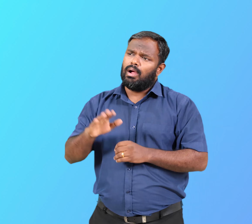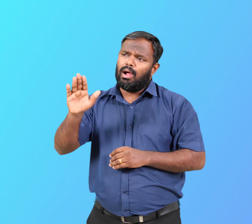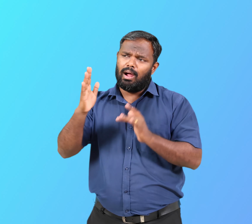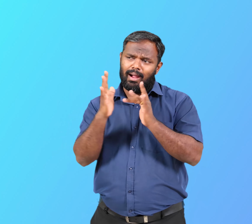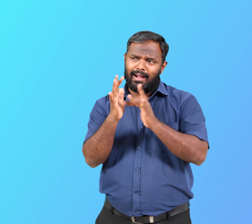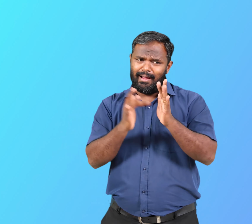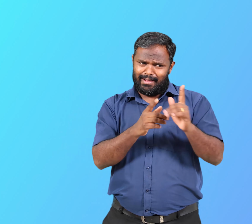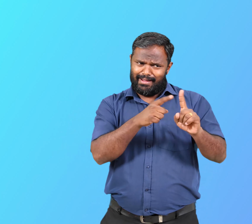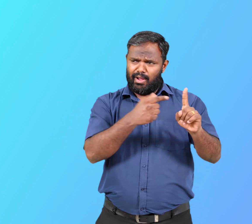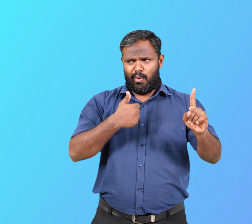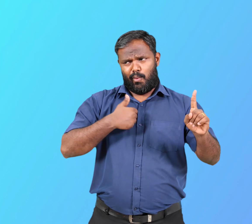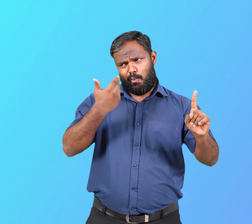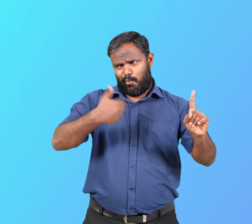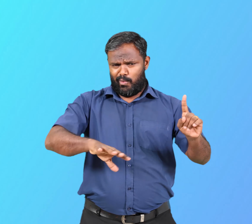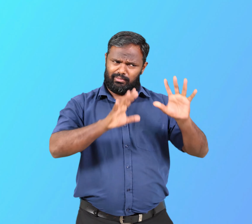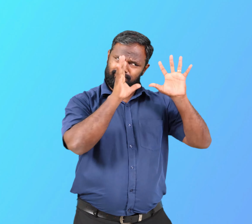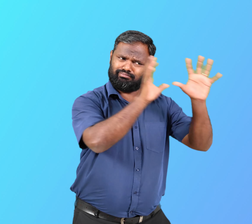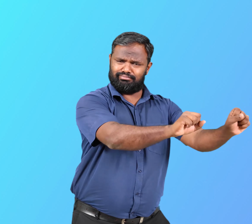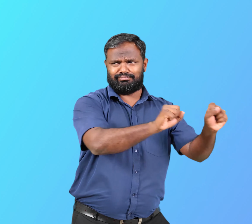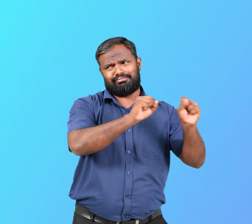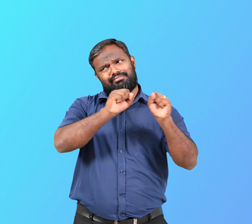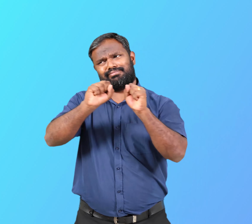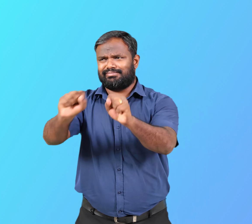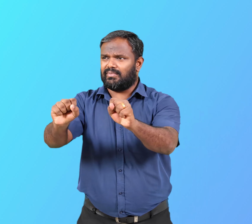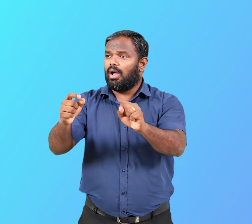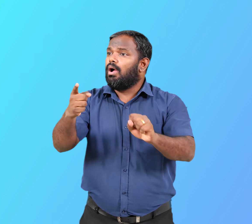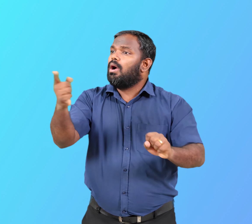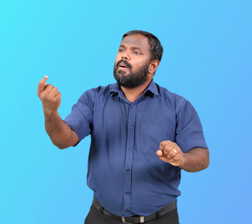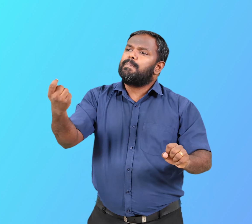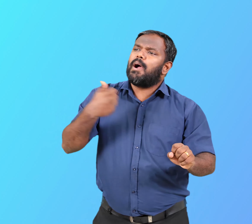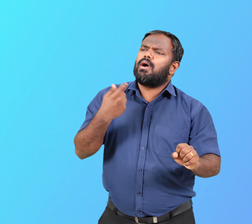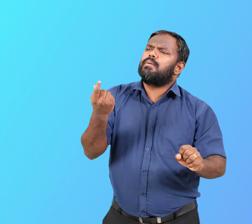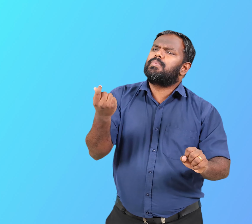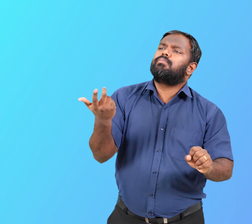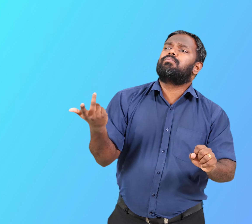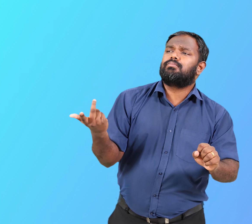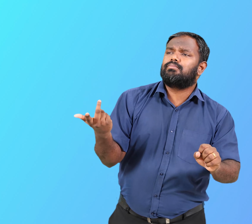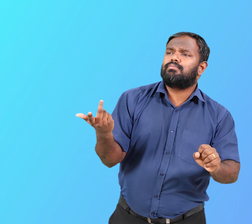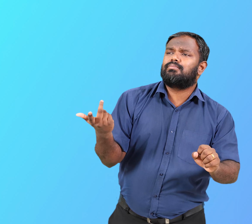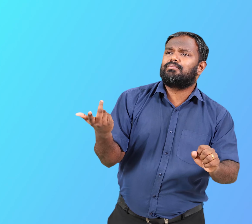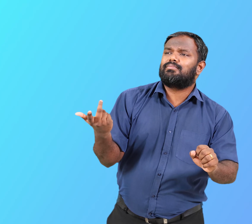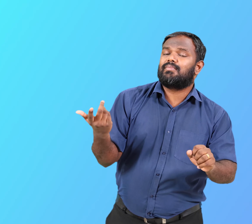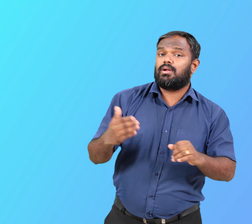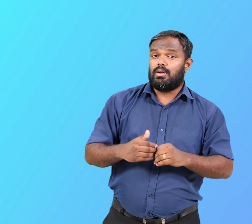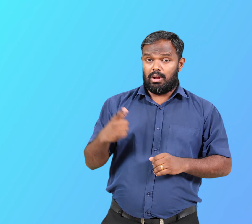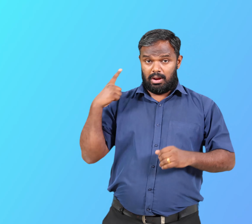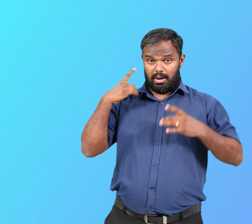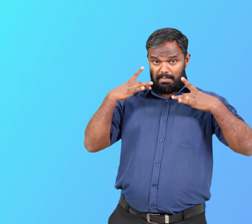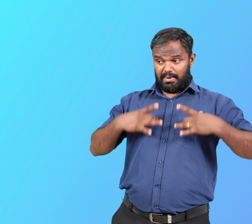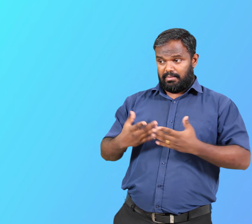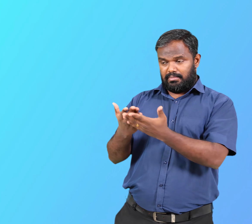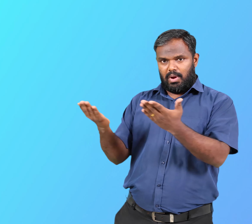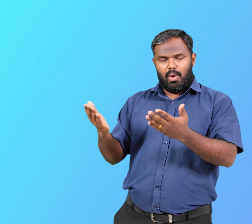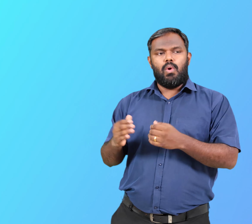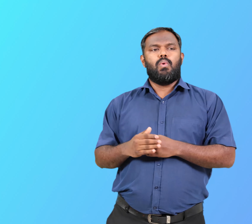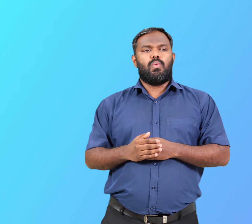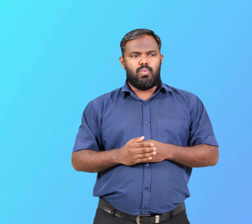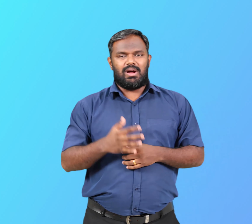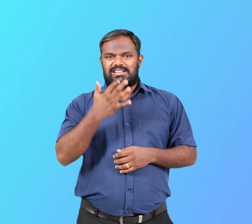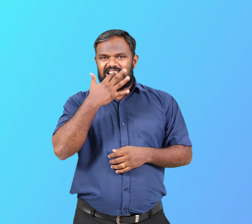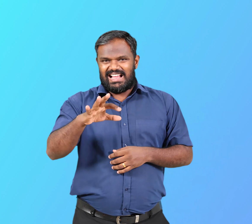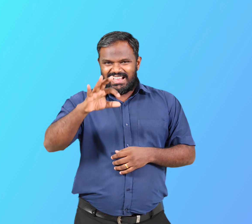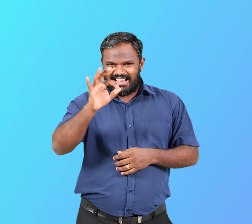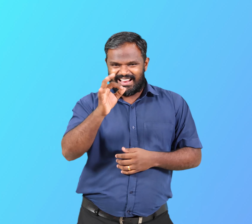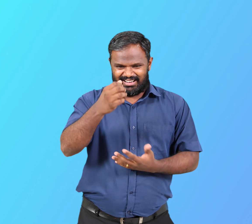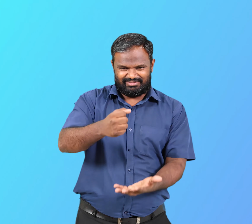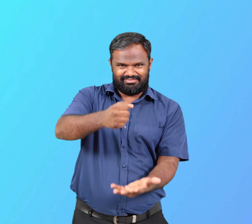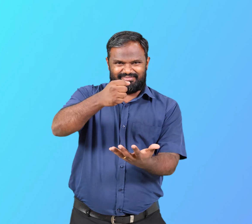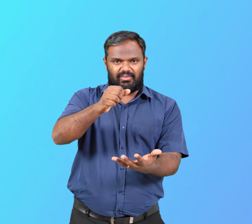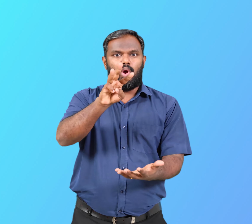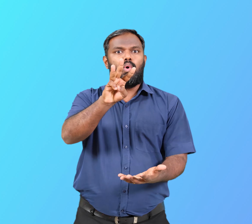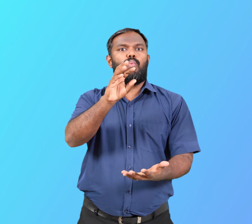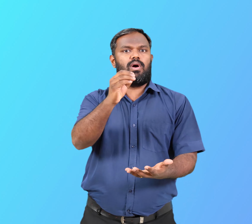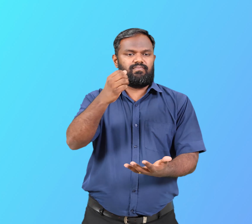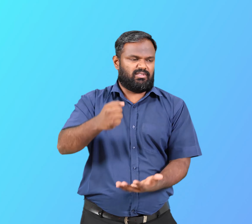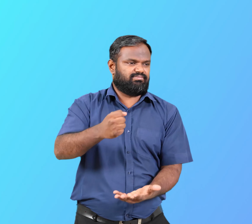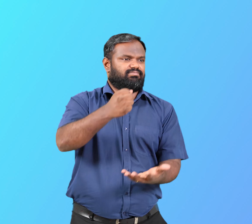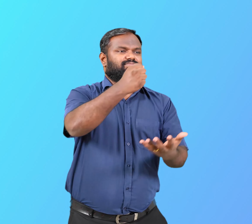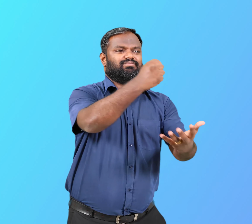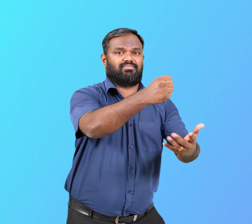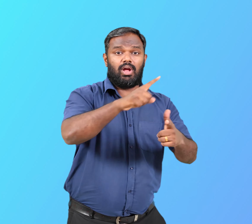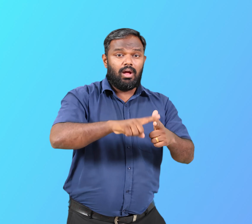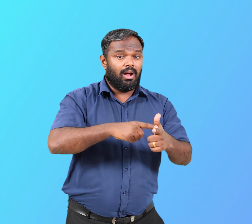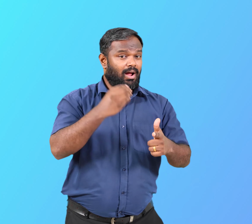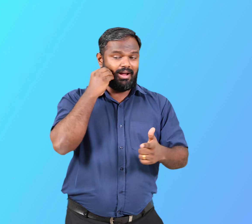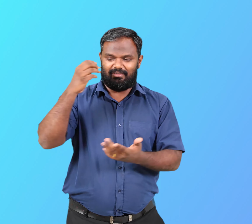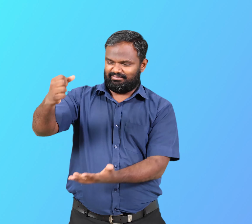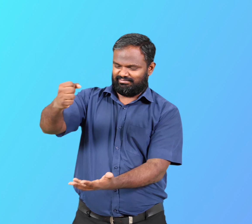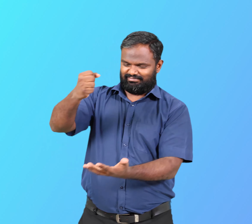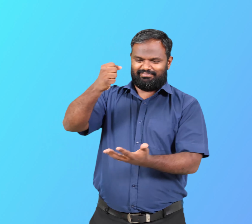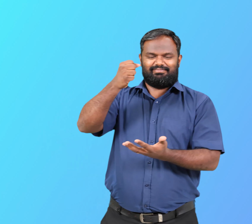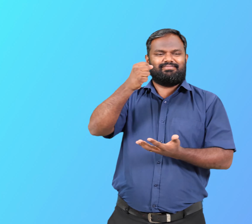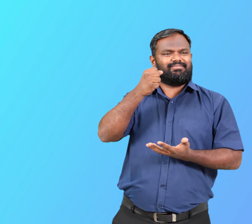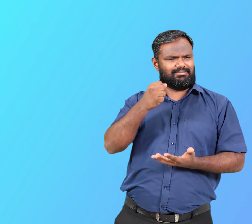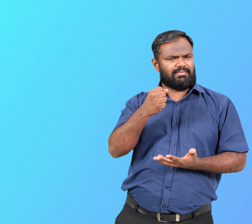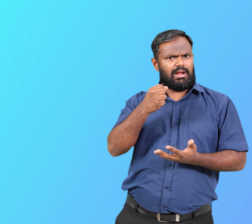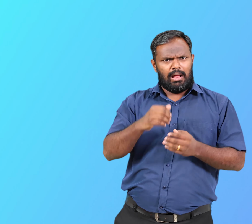He said, “I will betray Jesus to you. What will you pay me for doing this?” The priests gave him 30 silver coins.